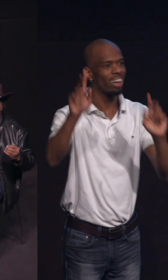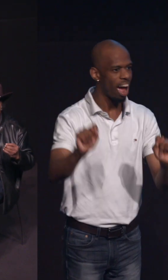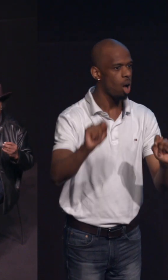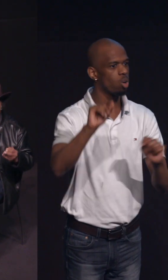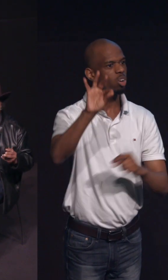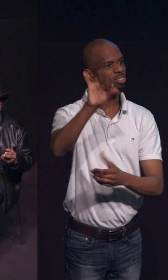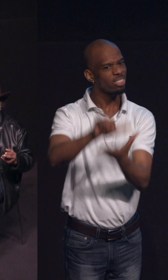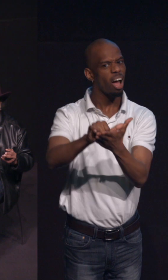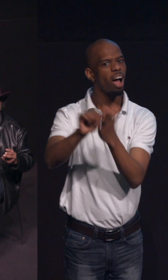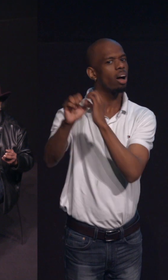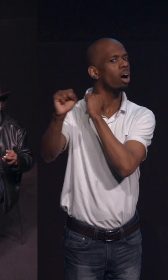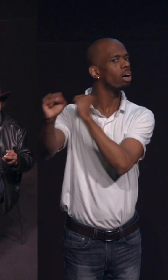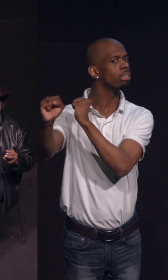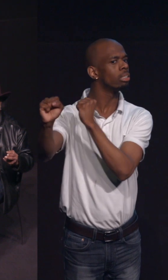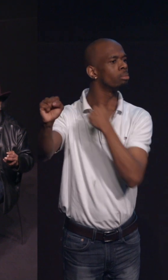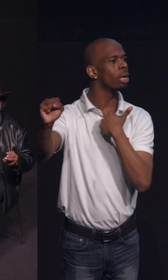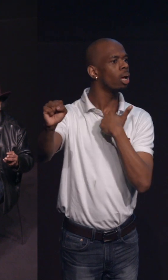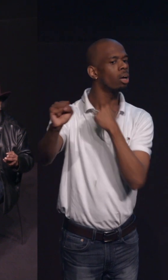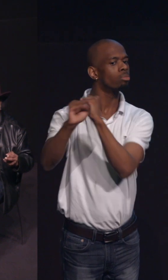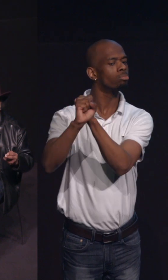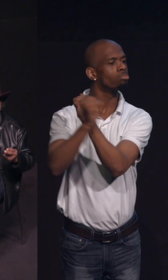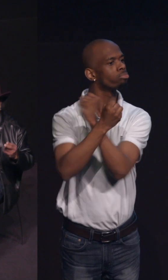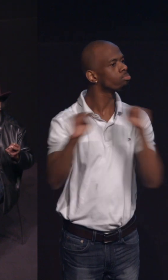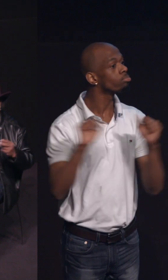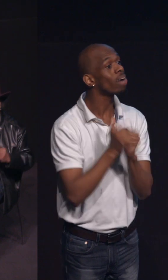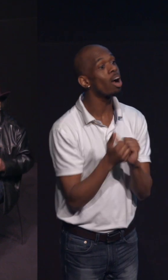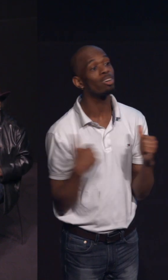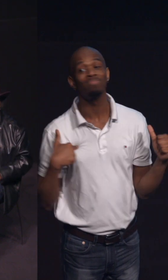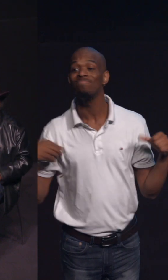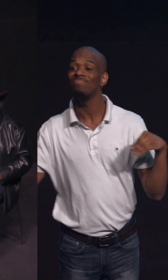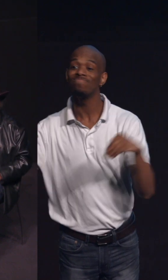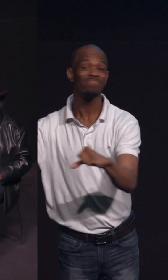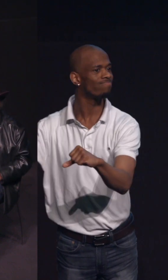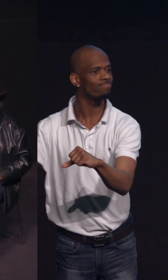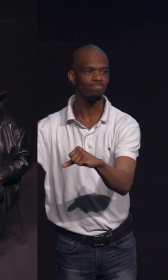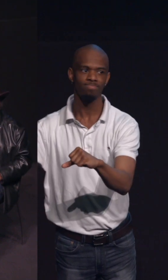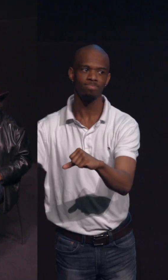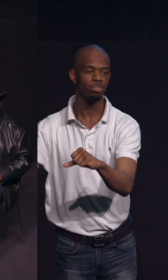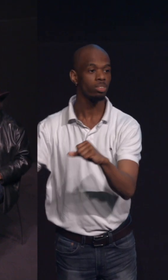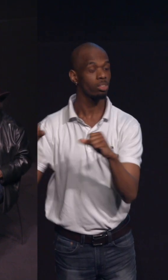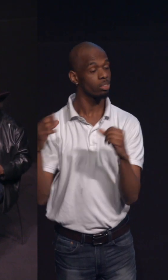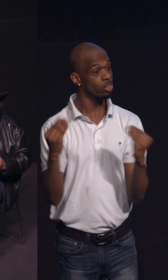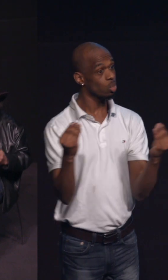But the thing that I'm looking for today is that equity.